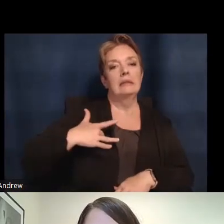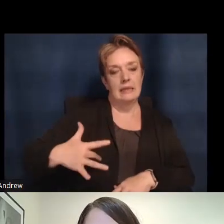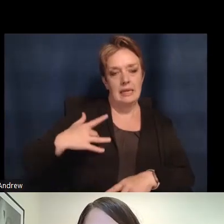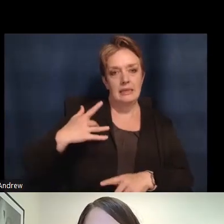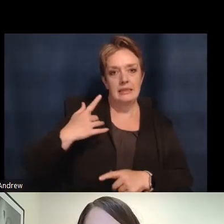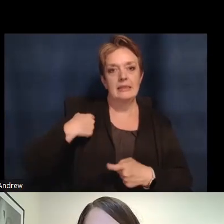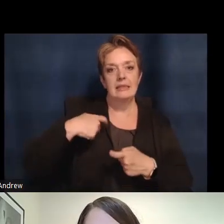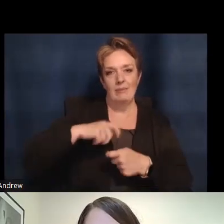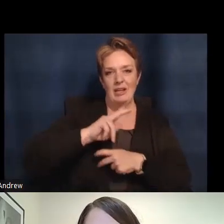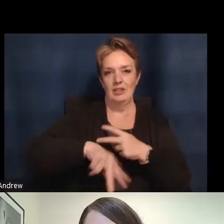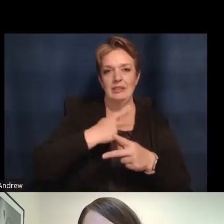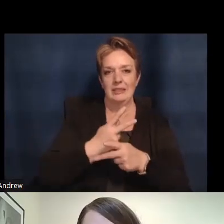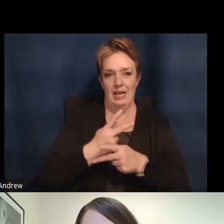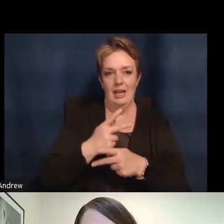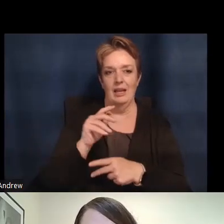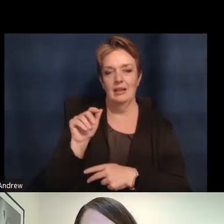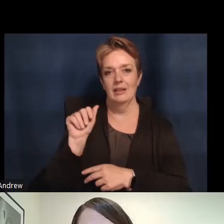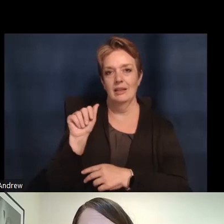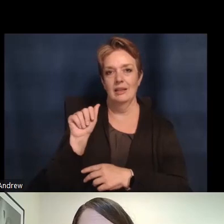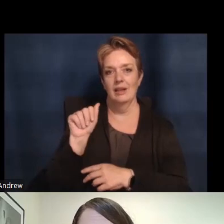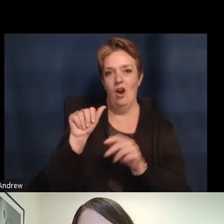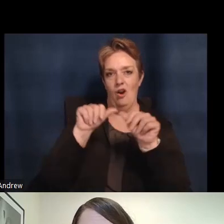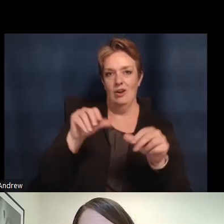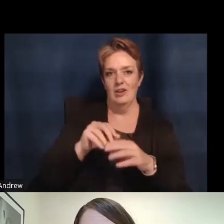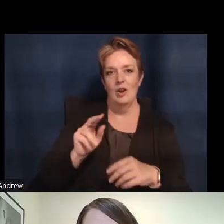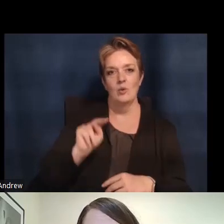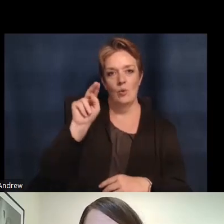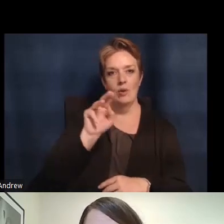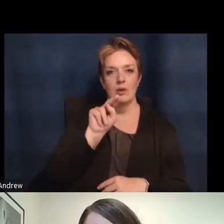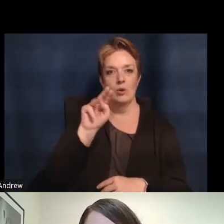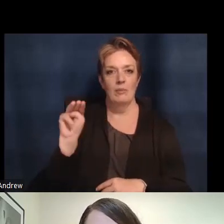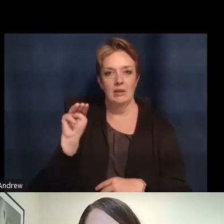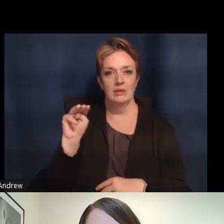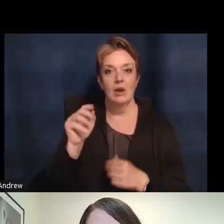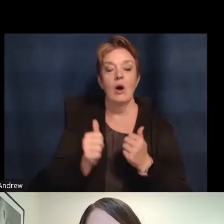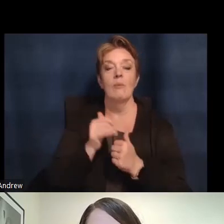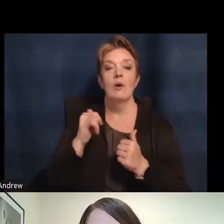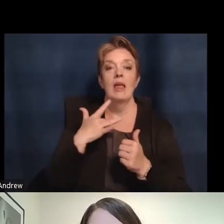it's called plazuela style and it primarily leads to a courtyard each room–